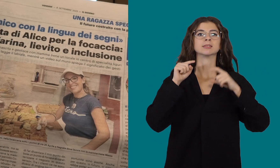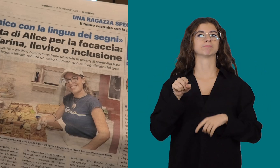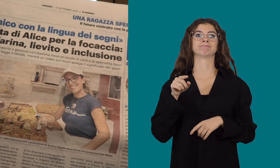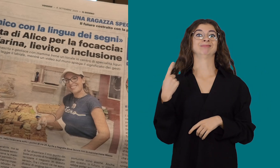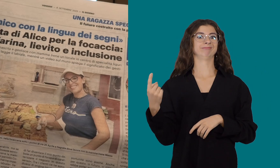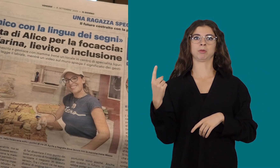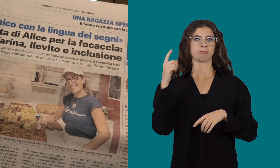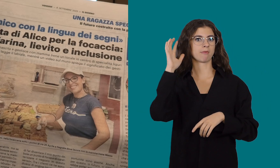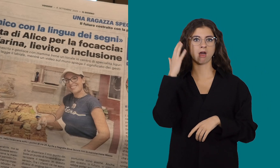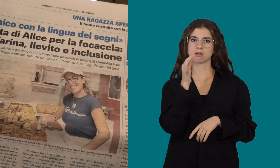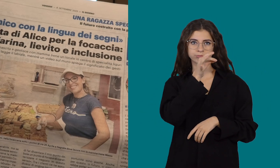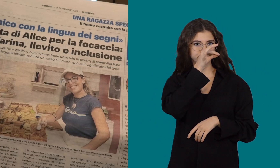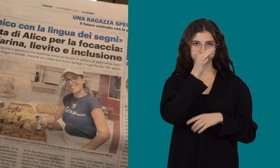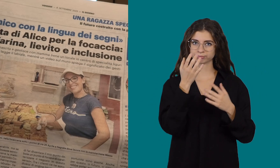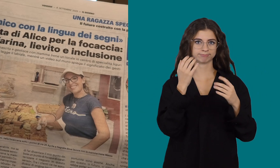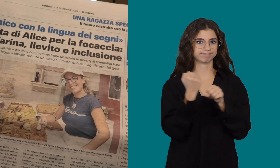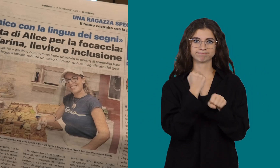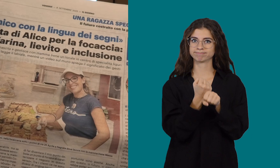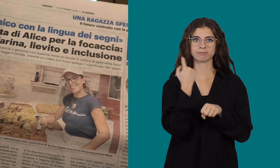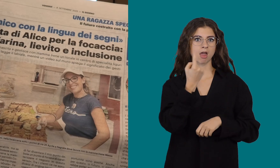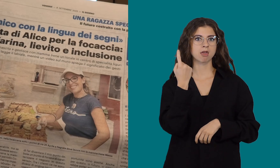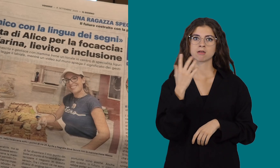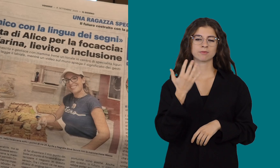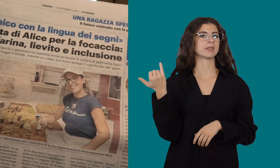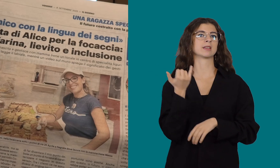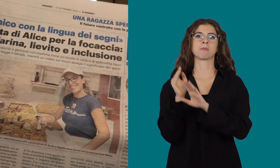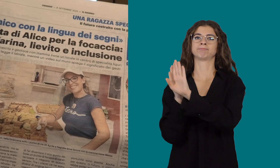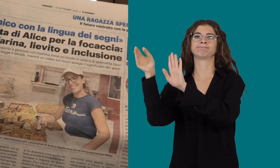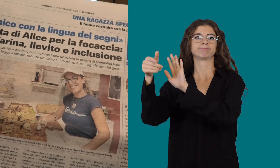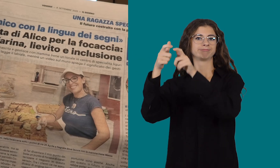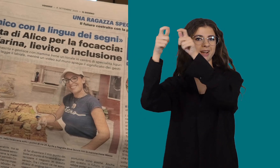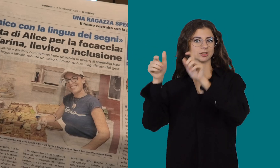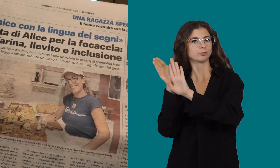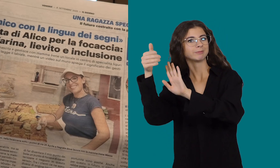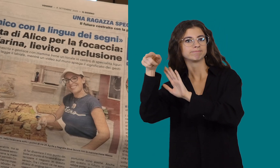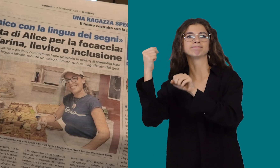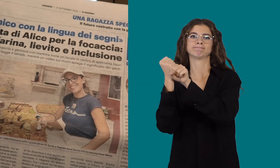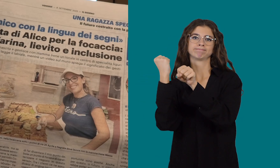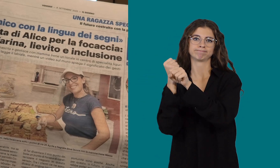Alice couldn't work alone. So she was always in the bakery,